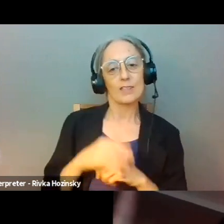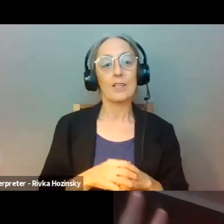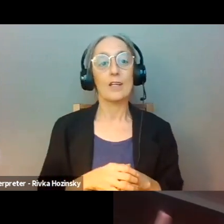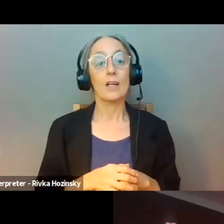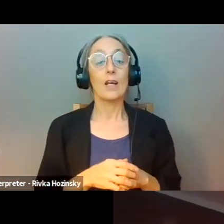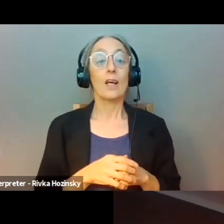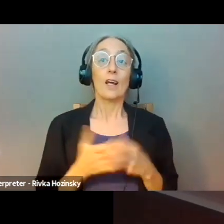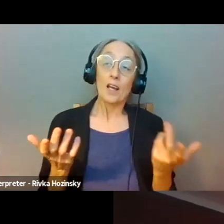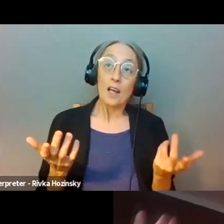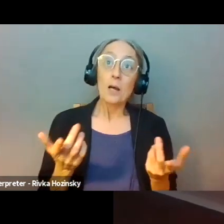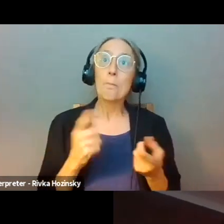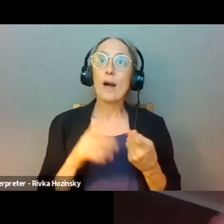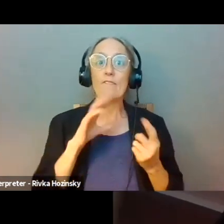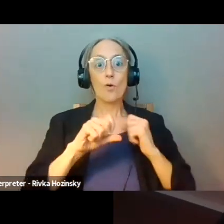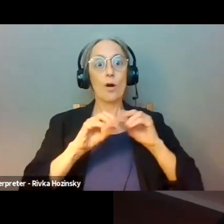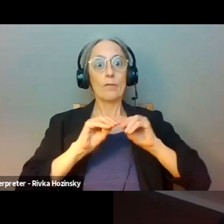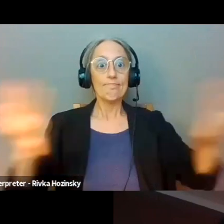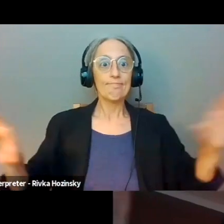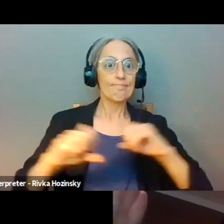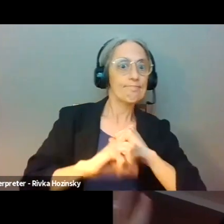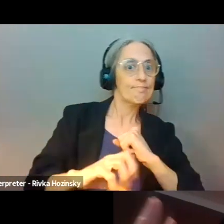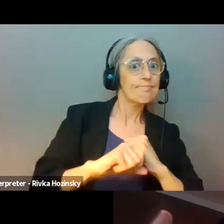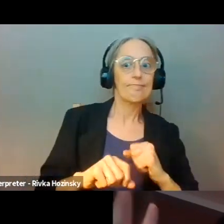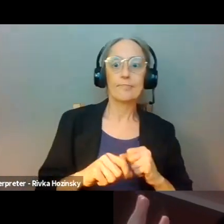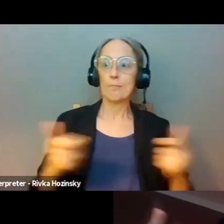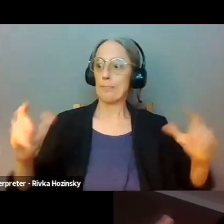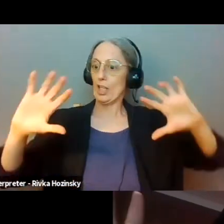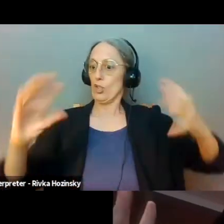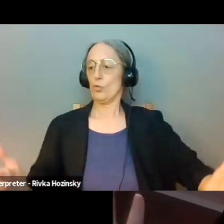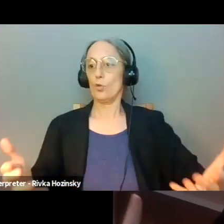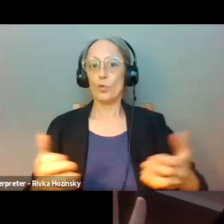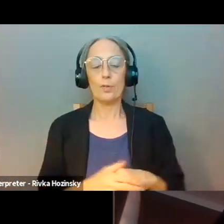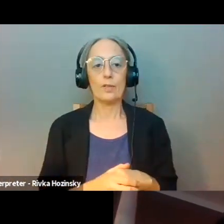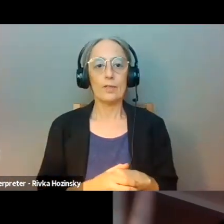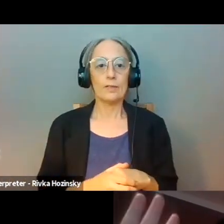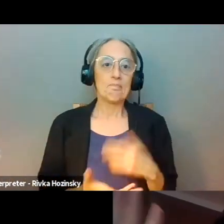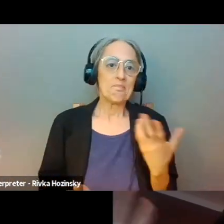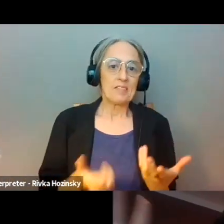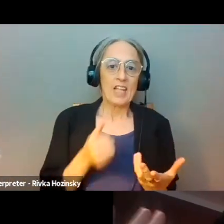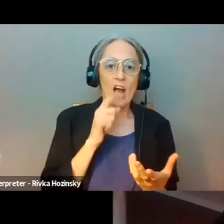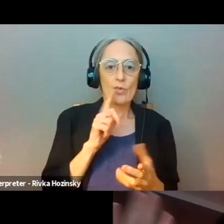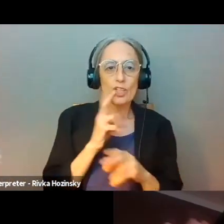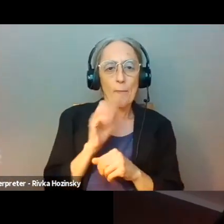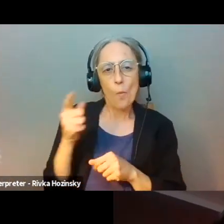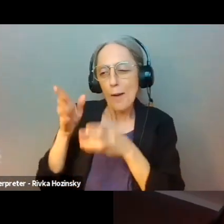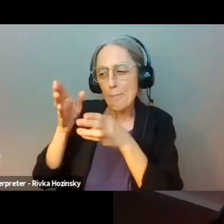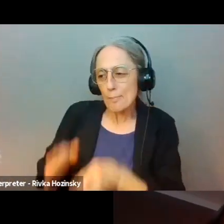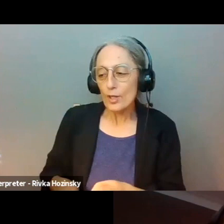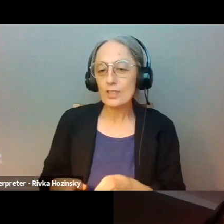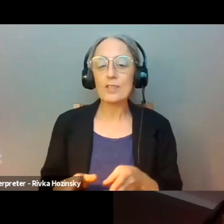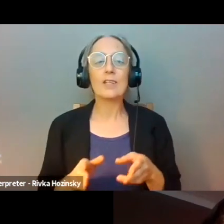when you're talking to a large pool of people where you're not really identifying with one individual, we will typically defer to person first language.